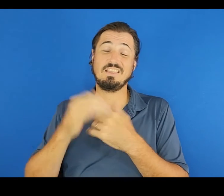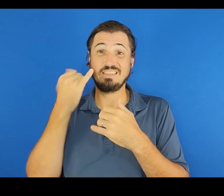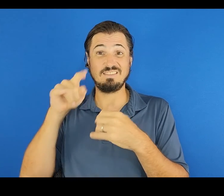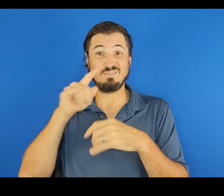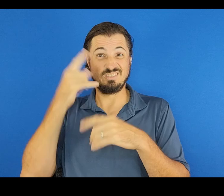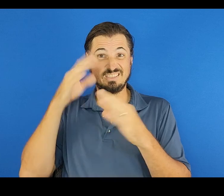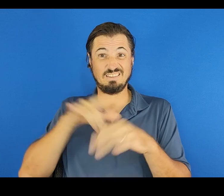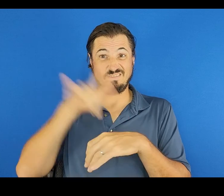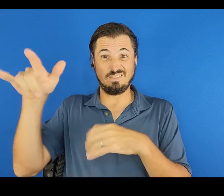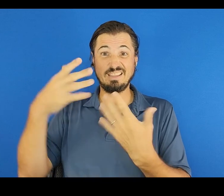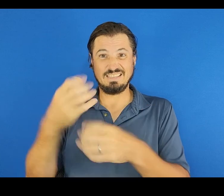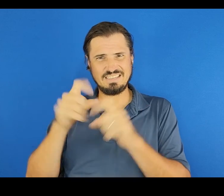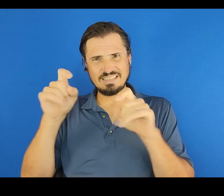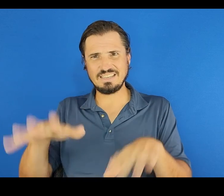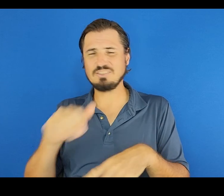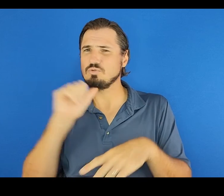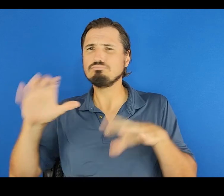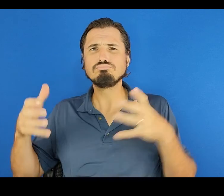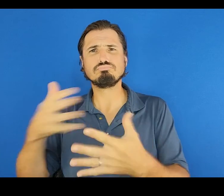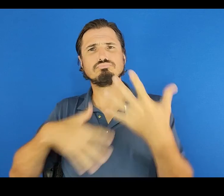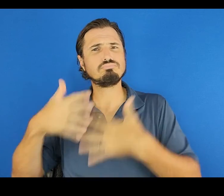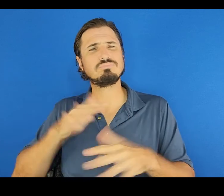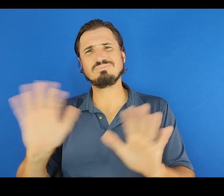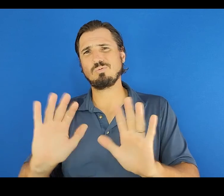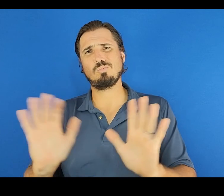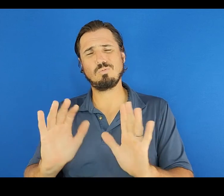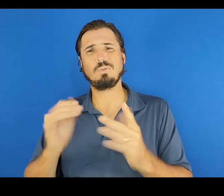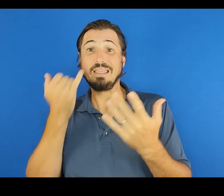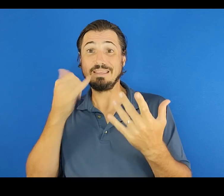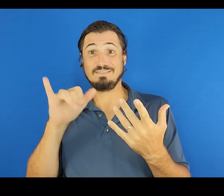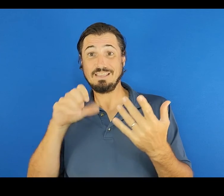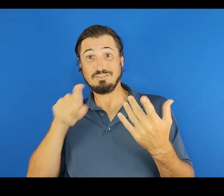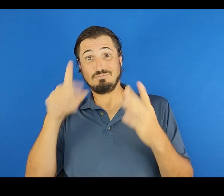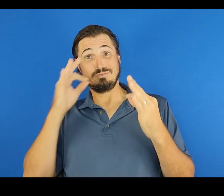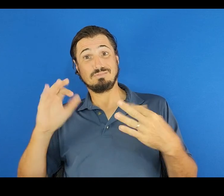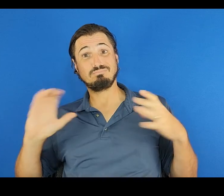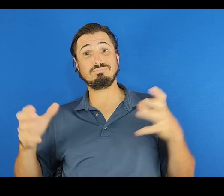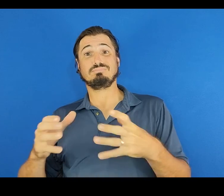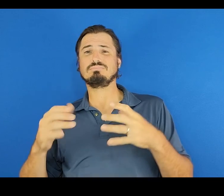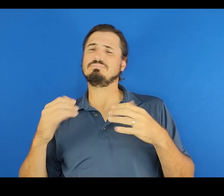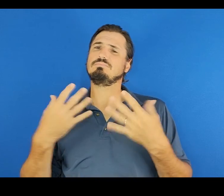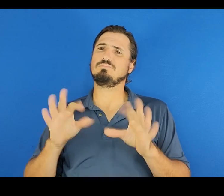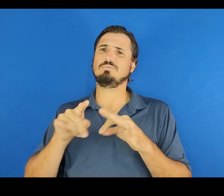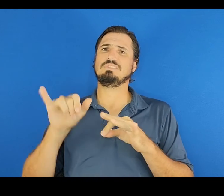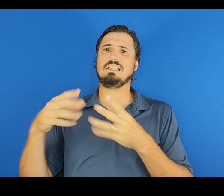DON’T gather. If you do, stay outdoors. Wear a mask when around others.